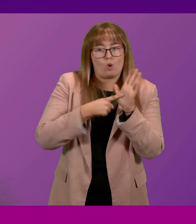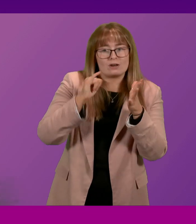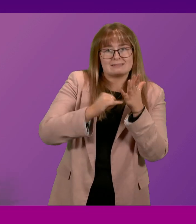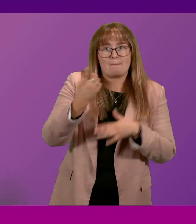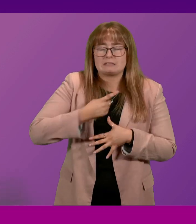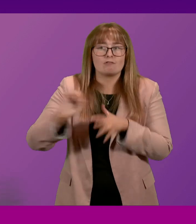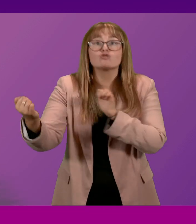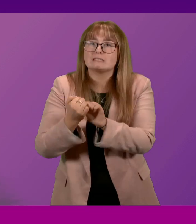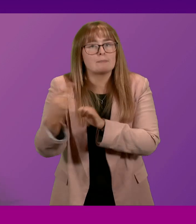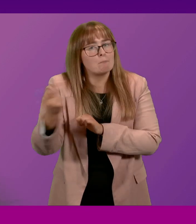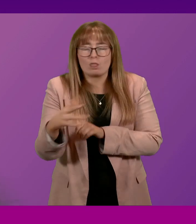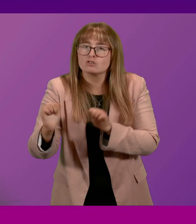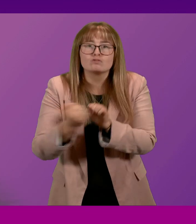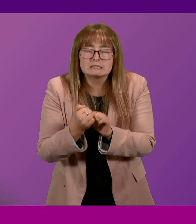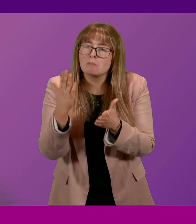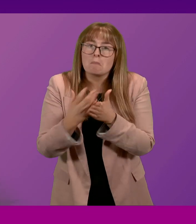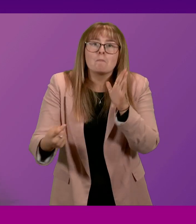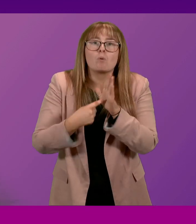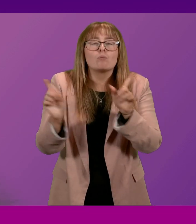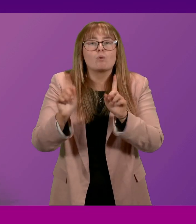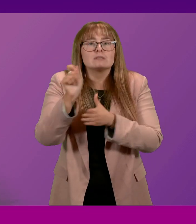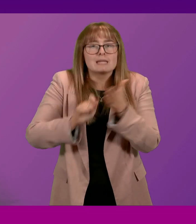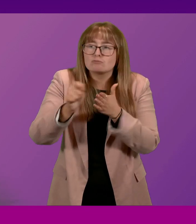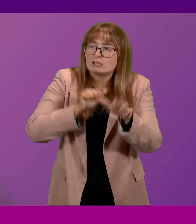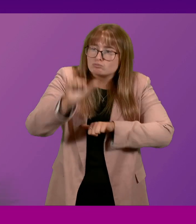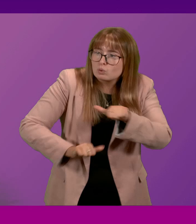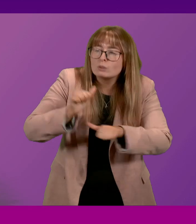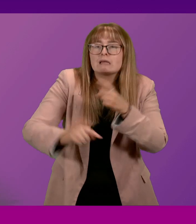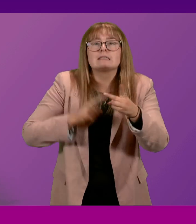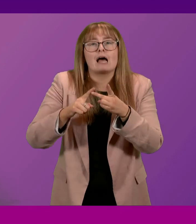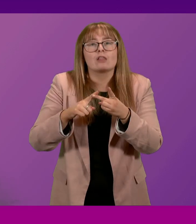agreement about the importance of democratic processes and the rule of law—and I believe